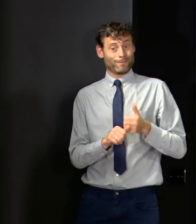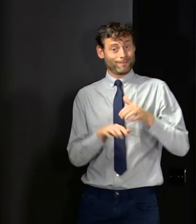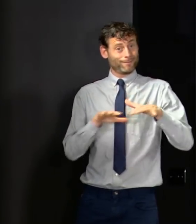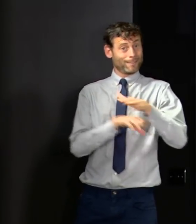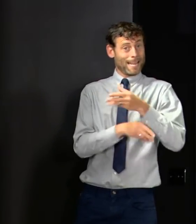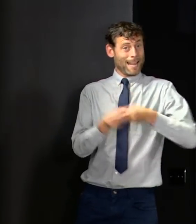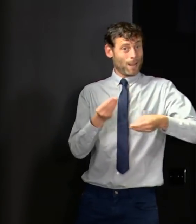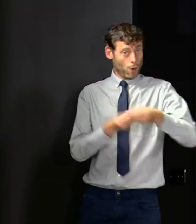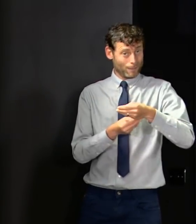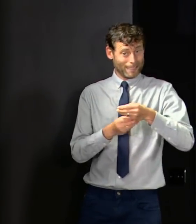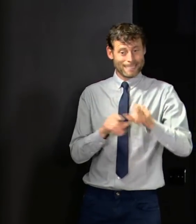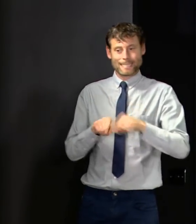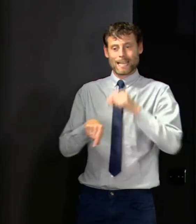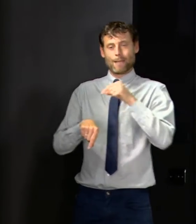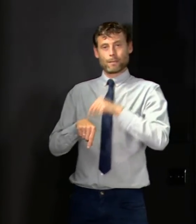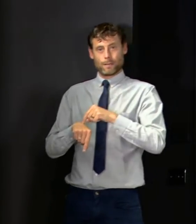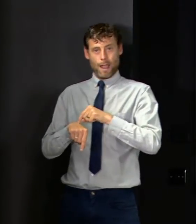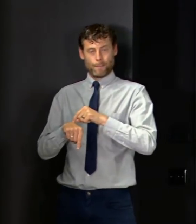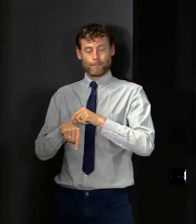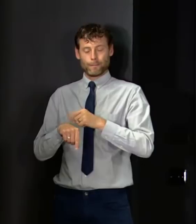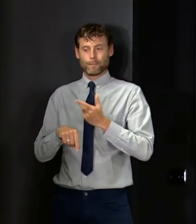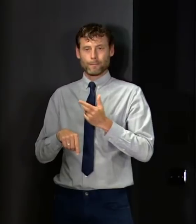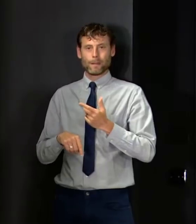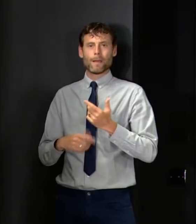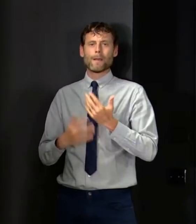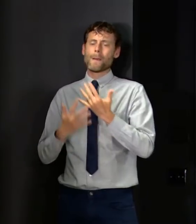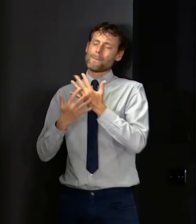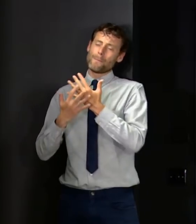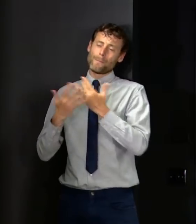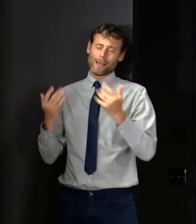we can make sure the people who really deserve a break. Many, many people need, need a break